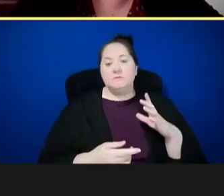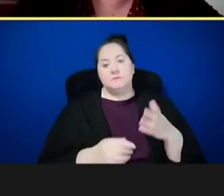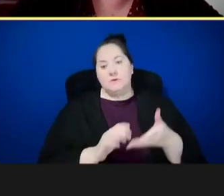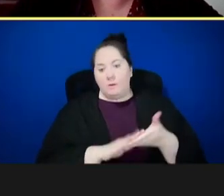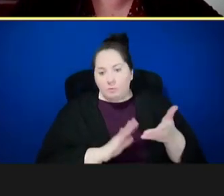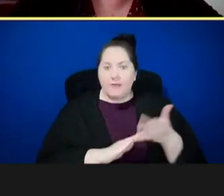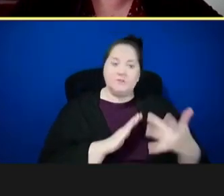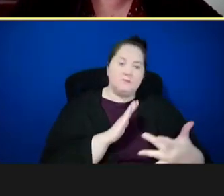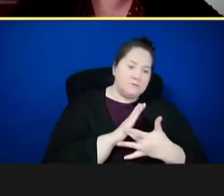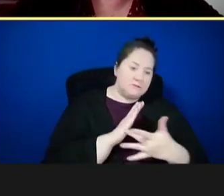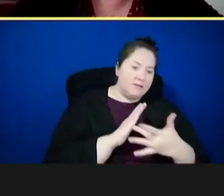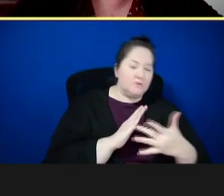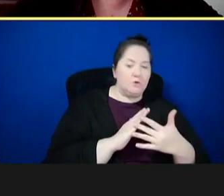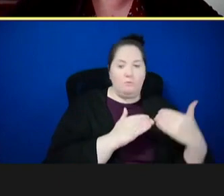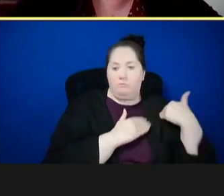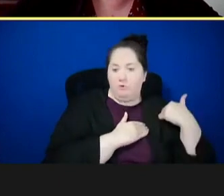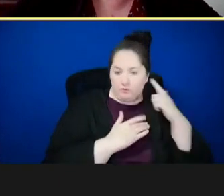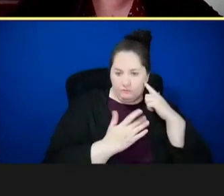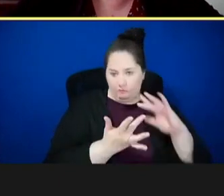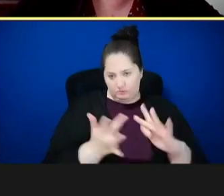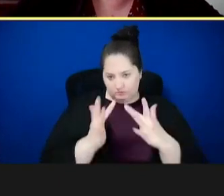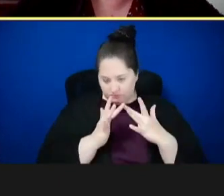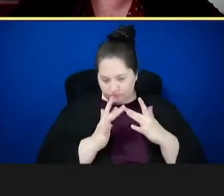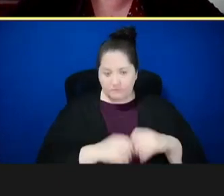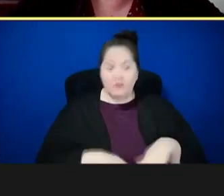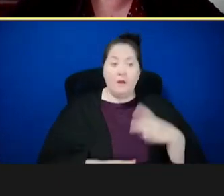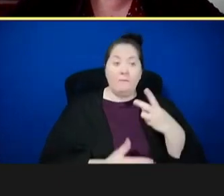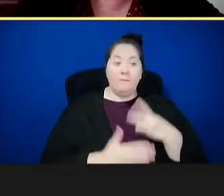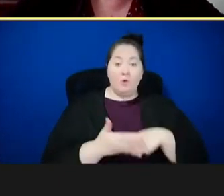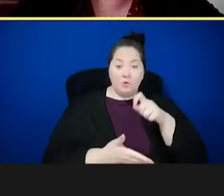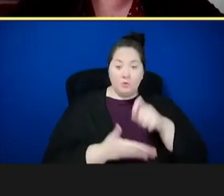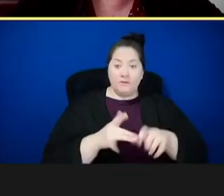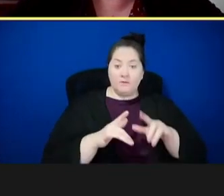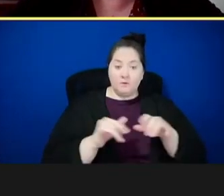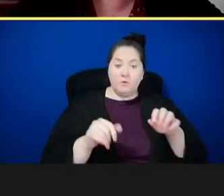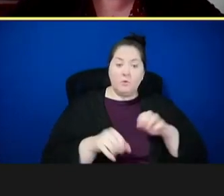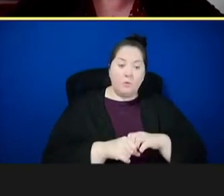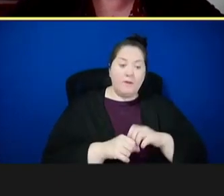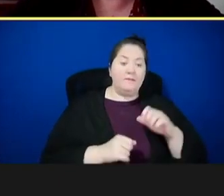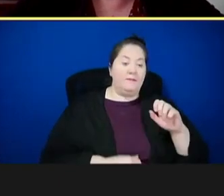connectivity. Both of these papers were written in concert with AIRA, who was hugely helpful and